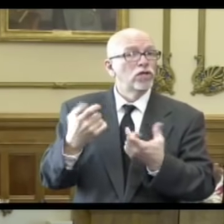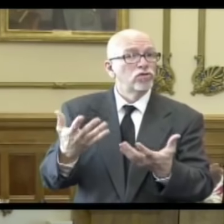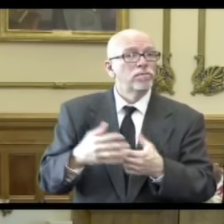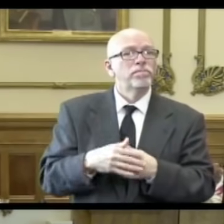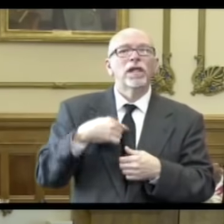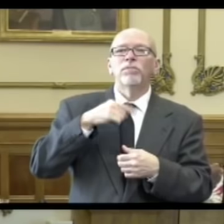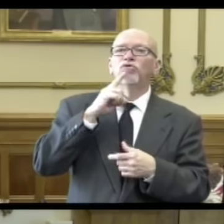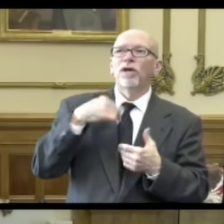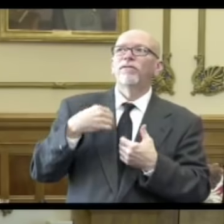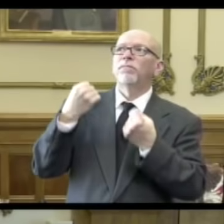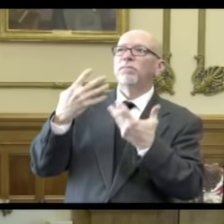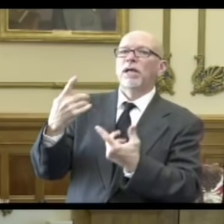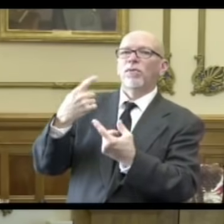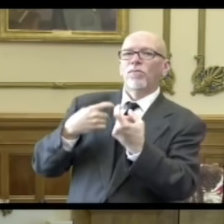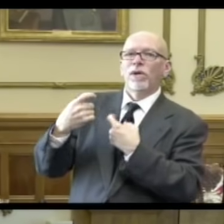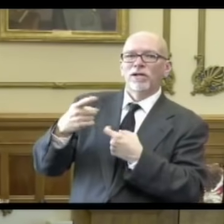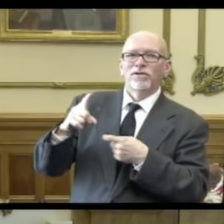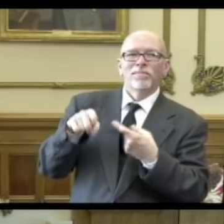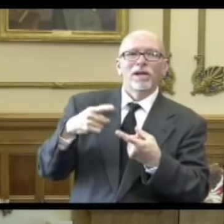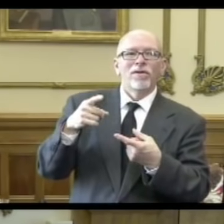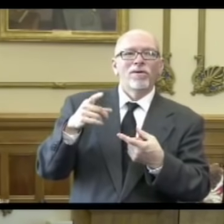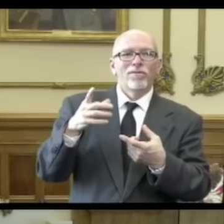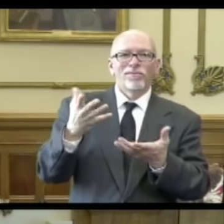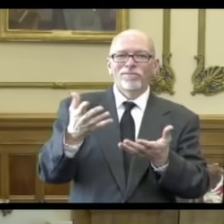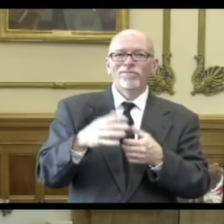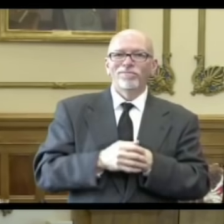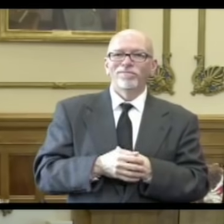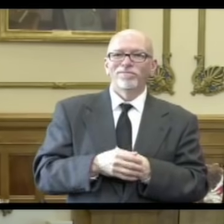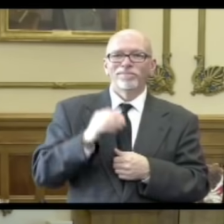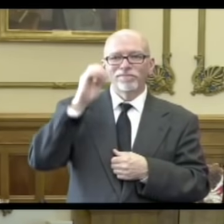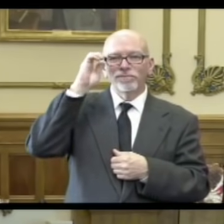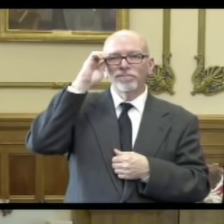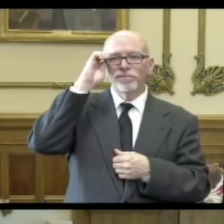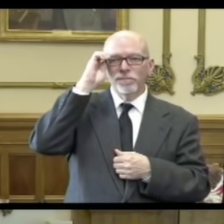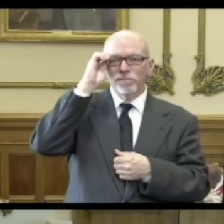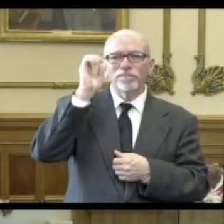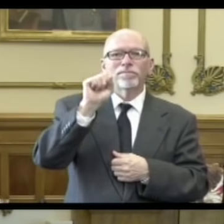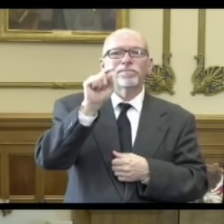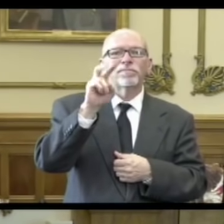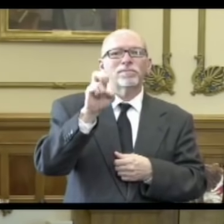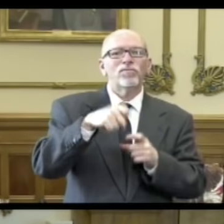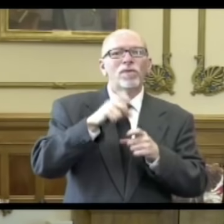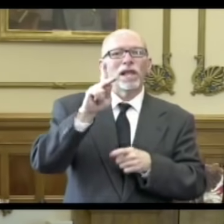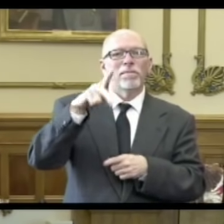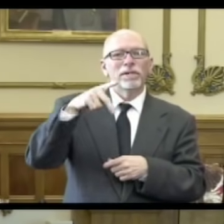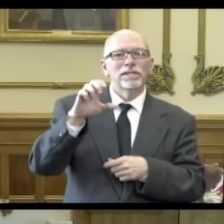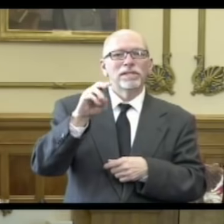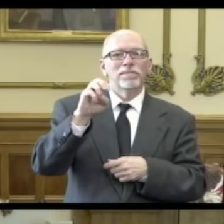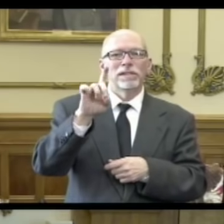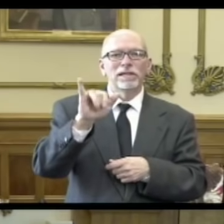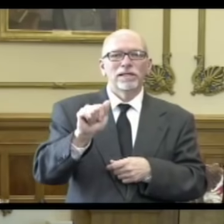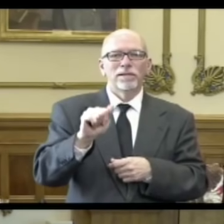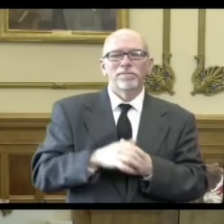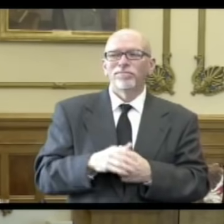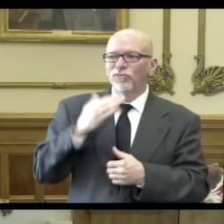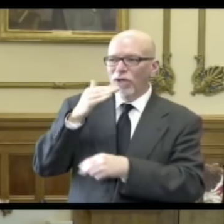TOGETHER AND. TRULY UNITED WE STAND DIVIDED, WE FALL AND WITH THAT WE'LL GO RIGHT TO THE Q A PORTION WE I'M SURE WE HAVE A LOT OF QUESTIONS OVER